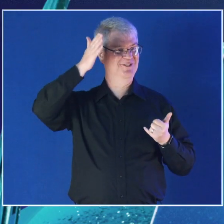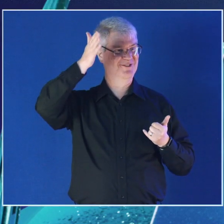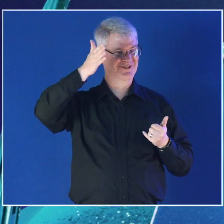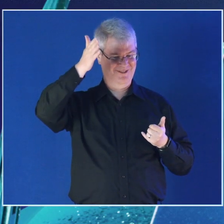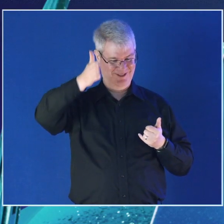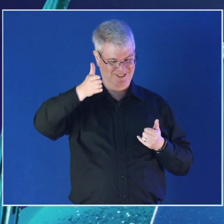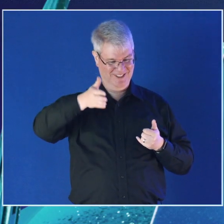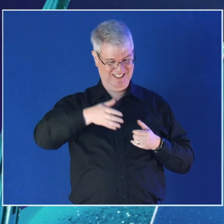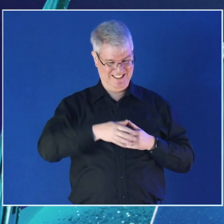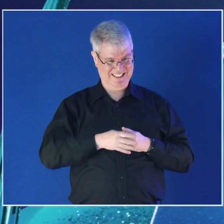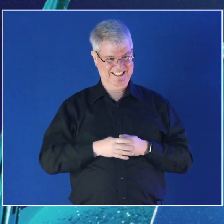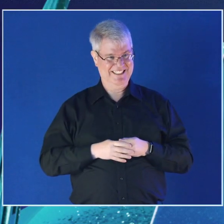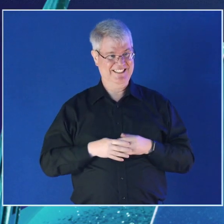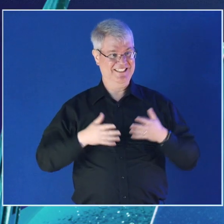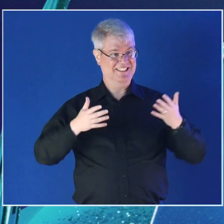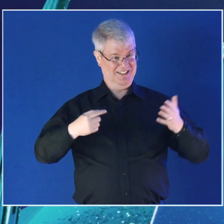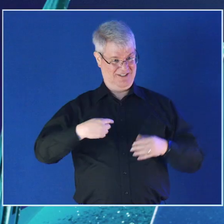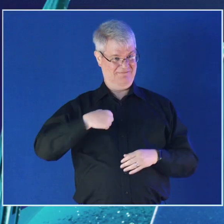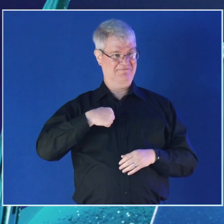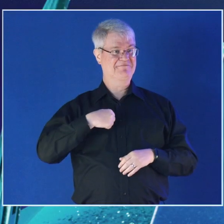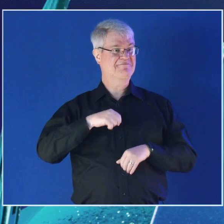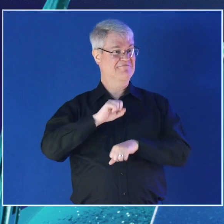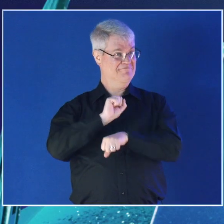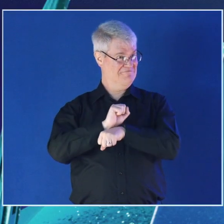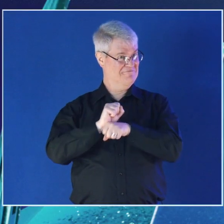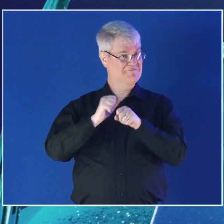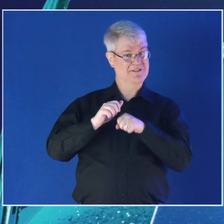I've been working with engineers and people from all